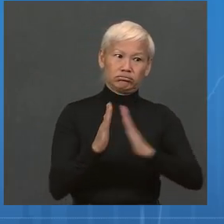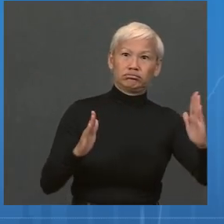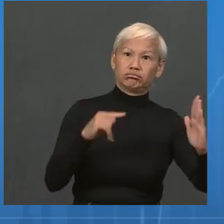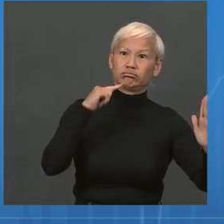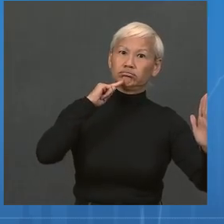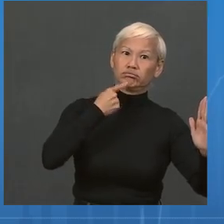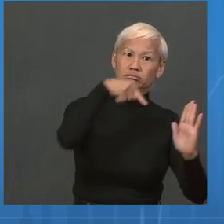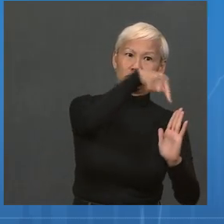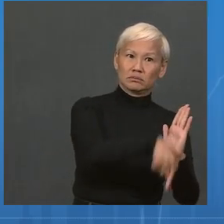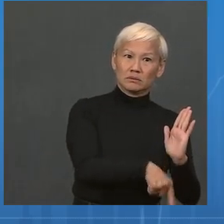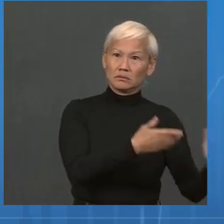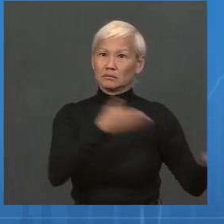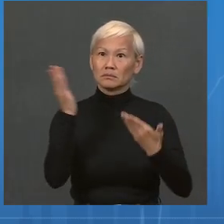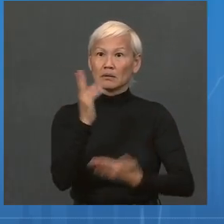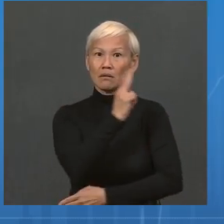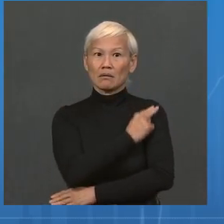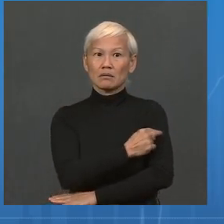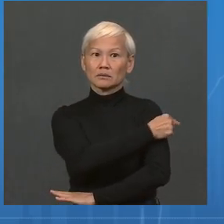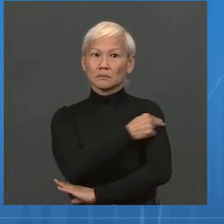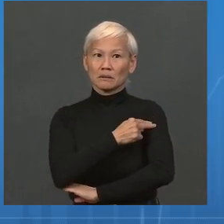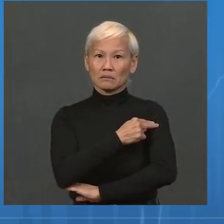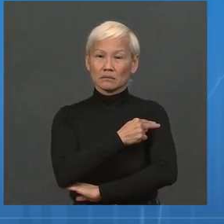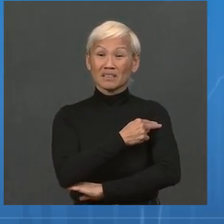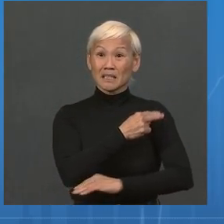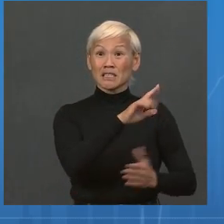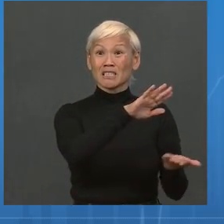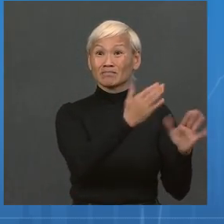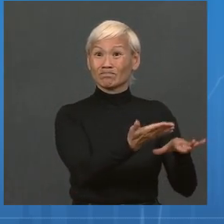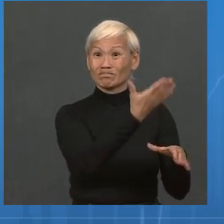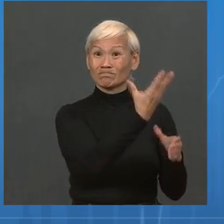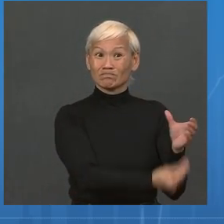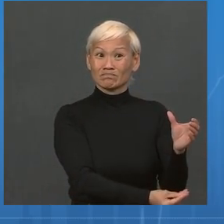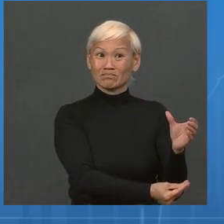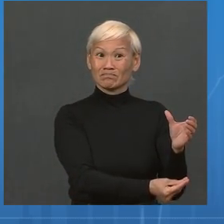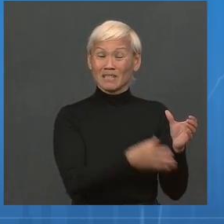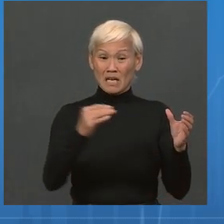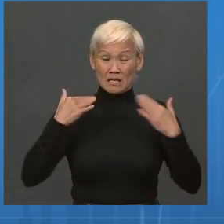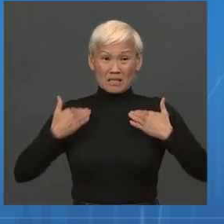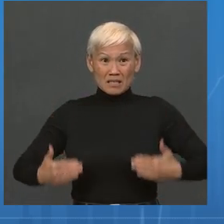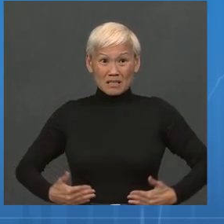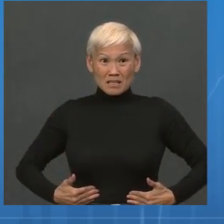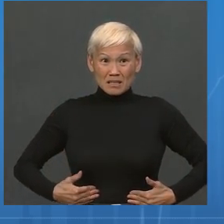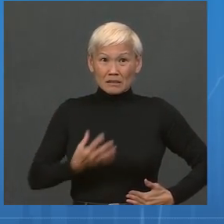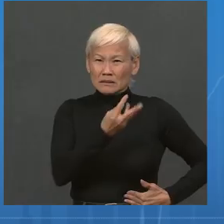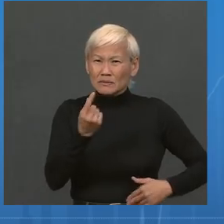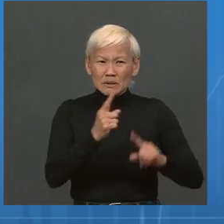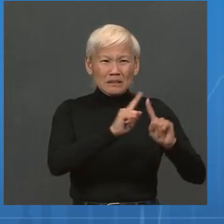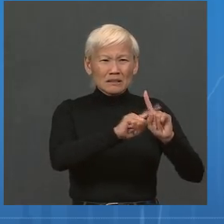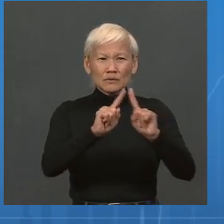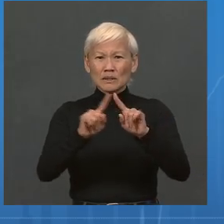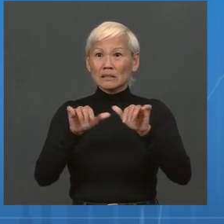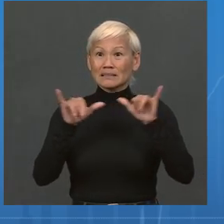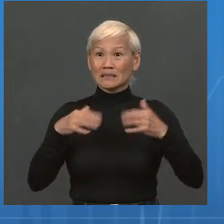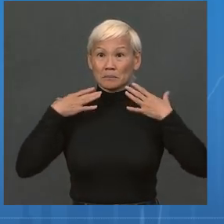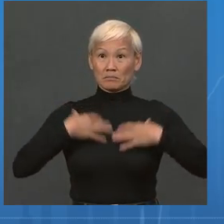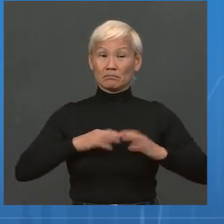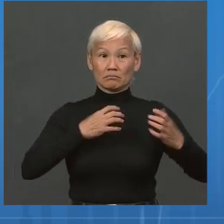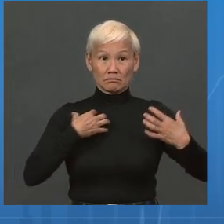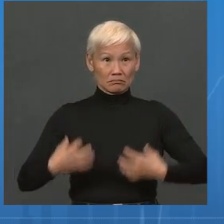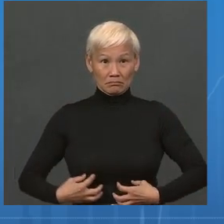deaths; multi-inflammatory [sic] -- multisystem inflammatory syndrome, or MIS-C; and other long-term complications.